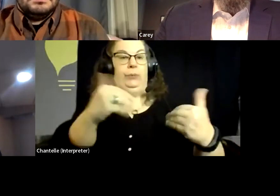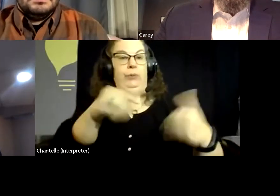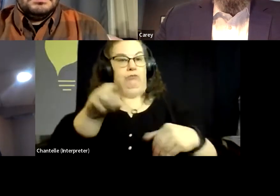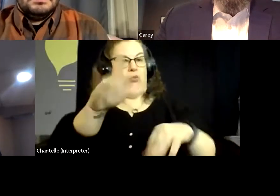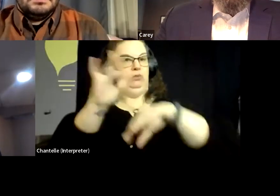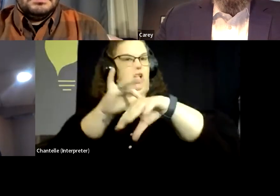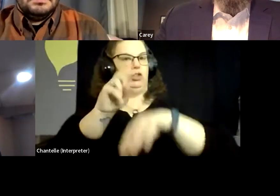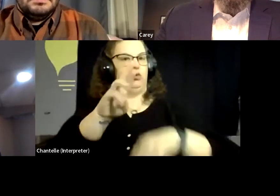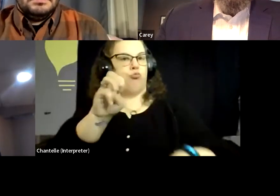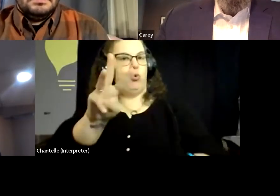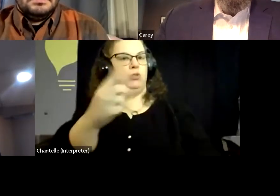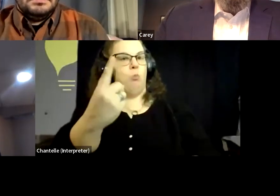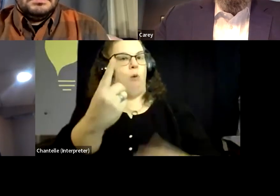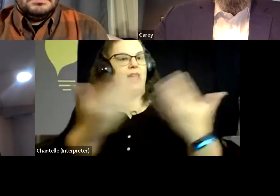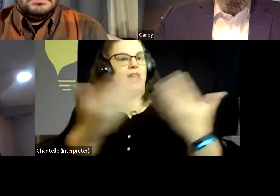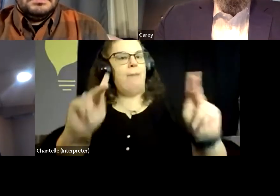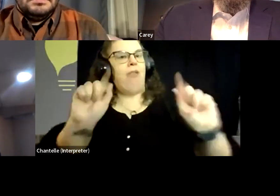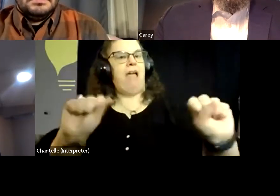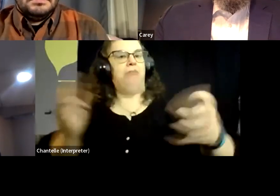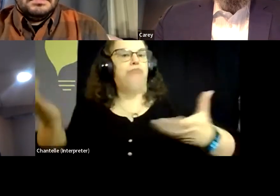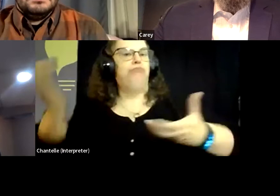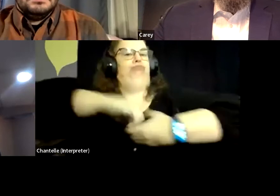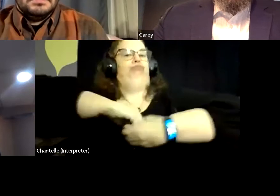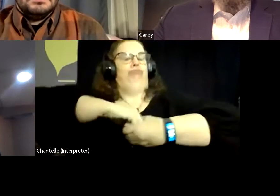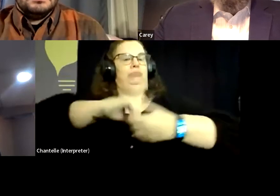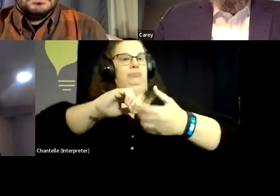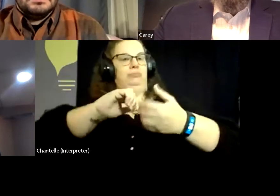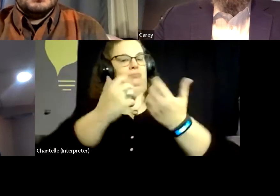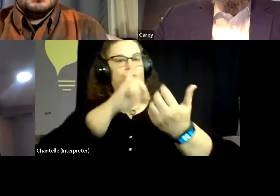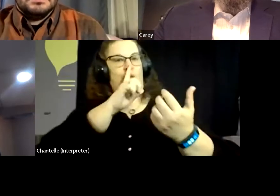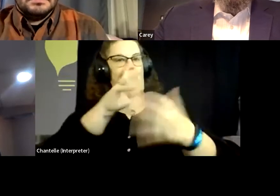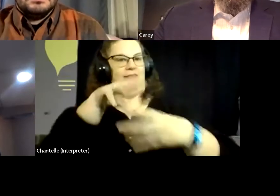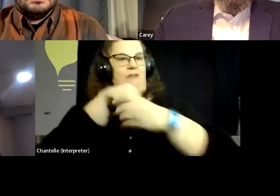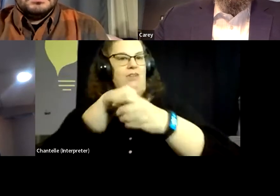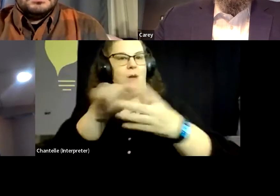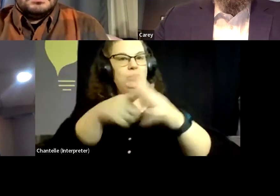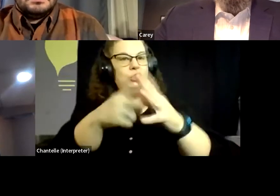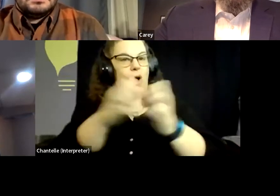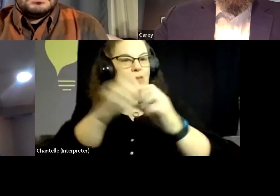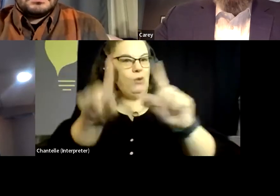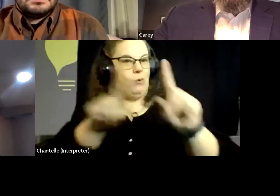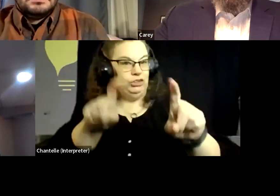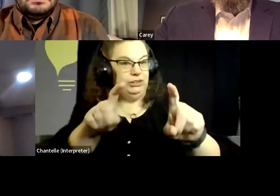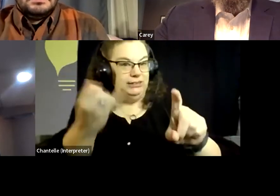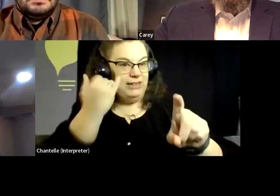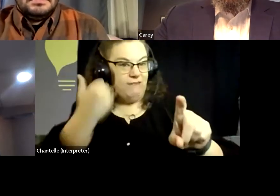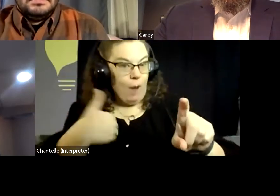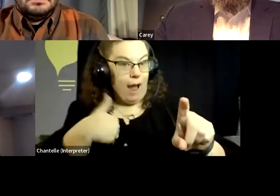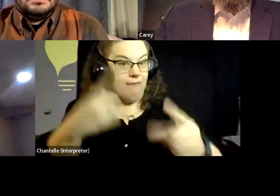thing people can come together to do. I'll start with questions . If you all have questions, you